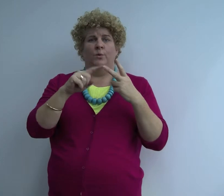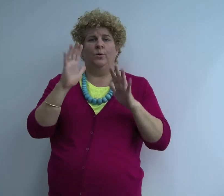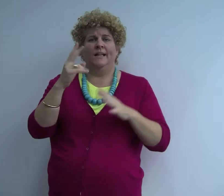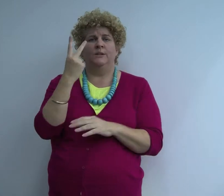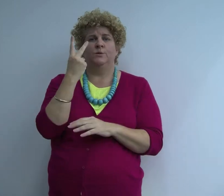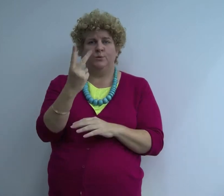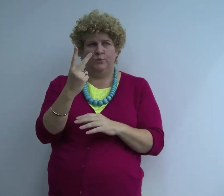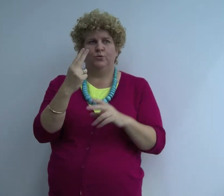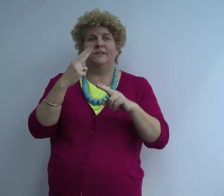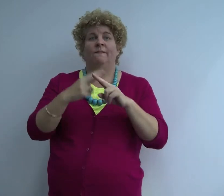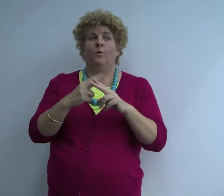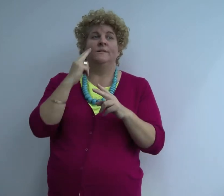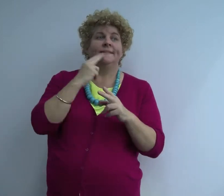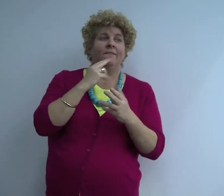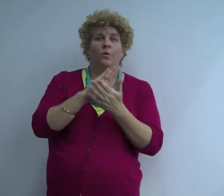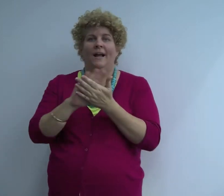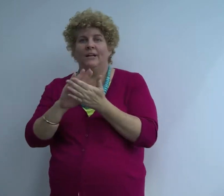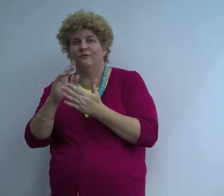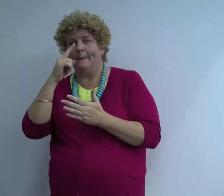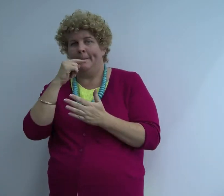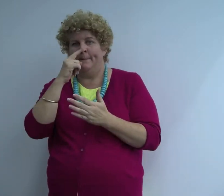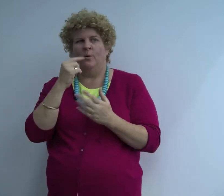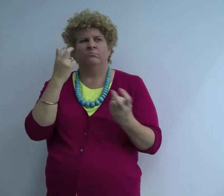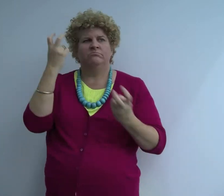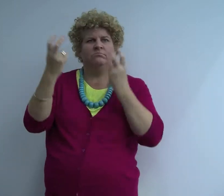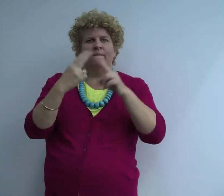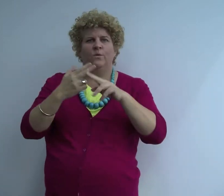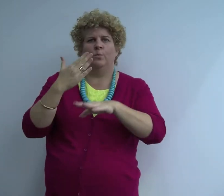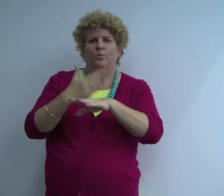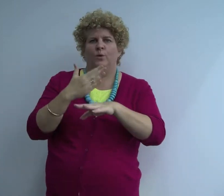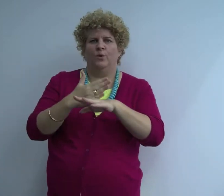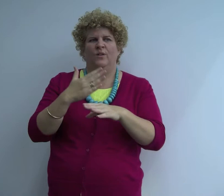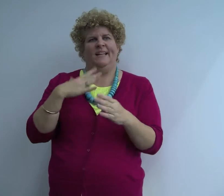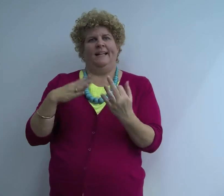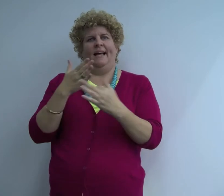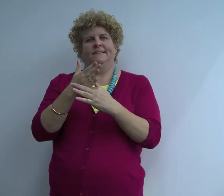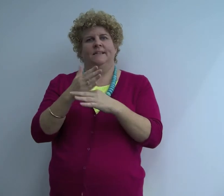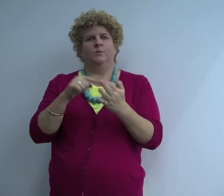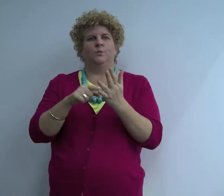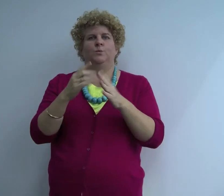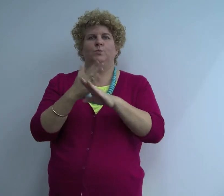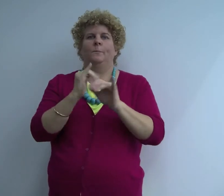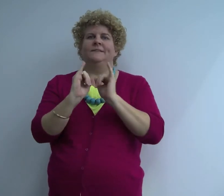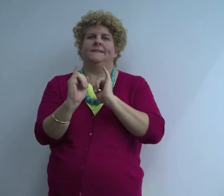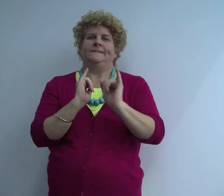Auslan 2 is for deaf and hard of hearing people who are looking for work and need access to job interviews.